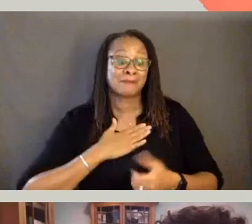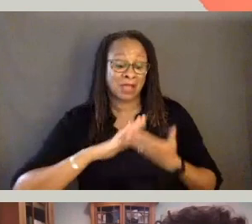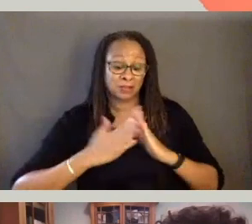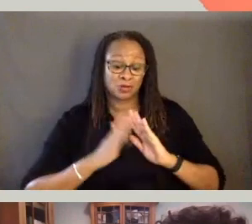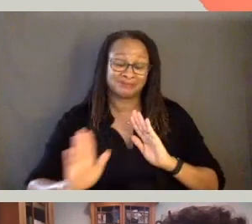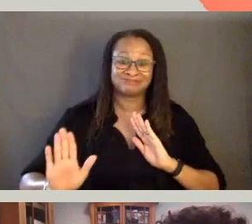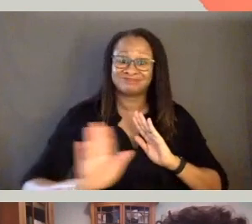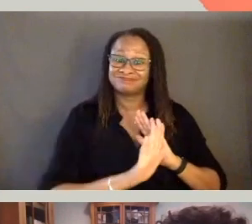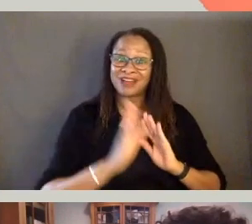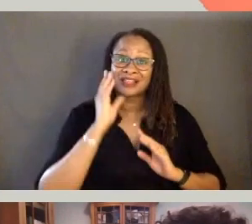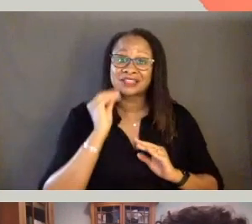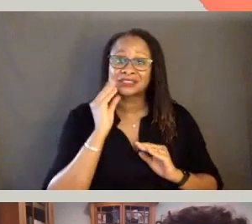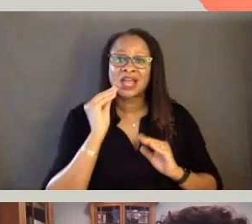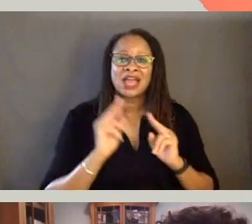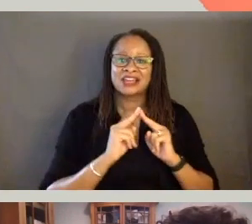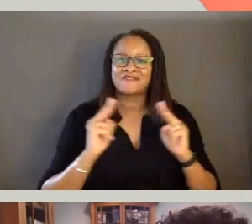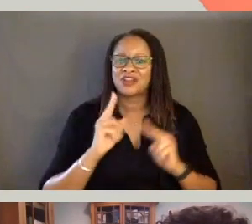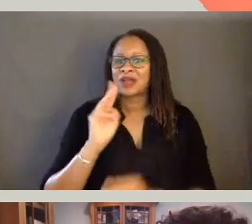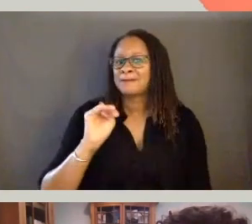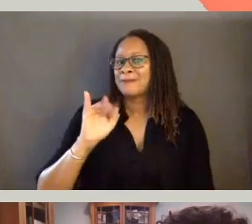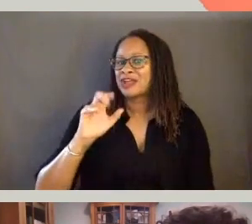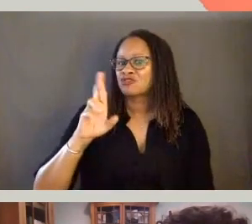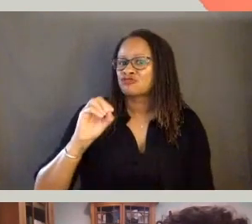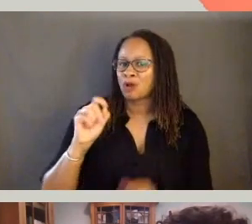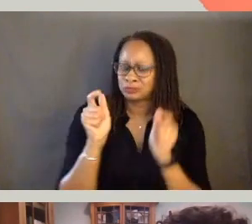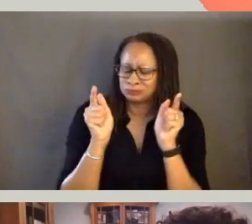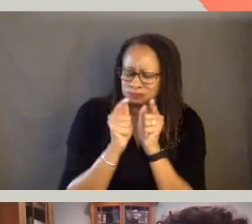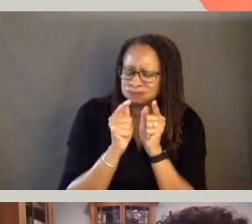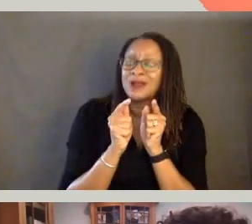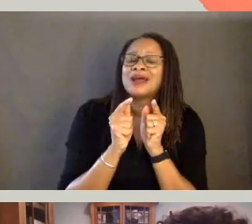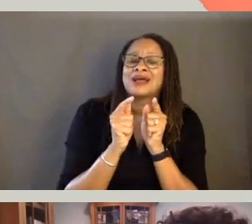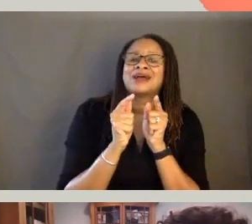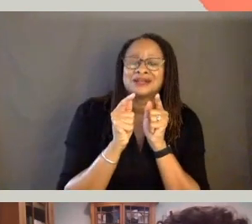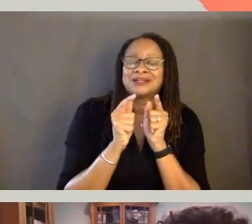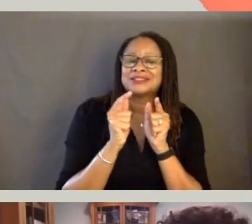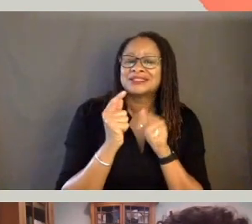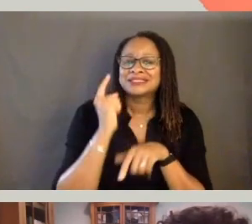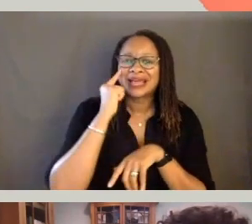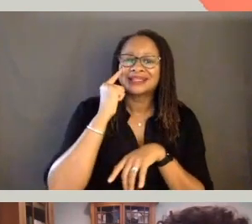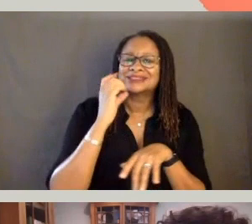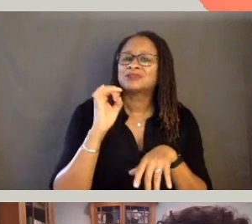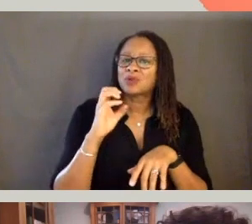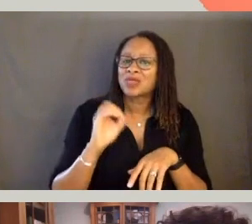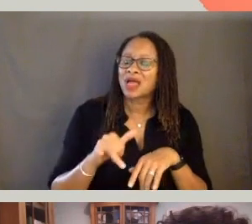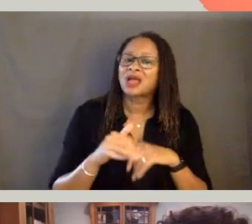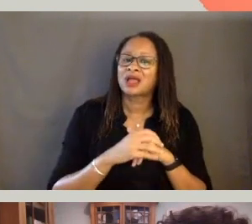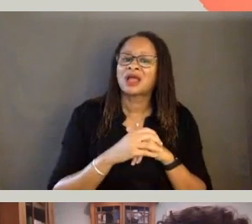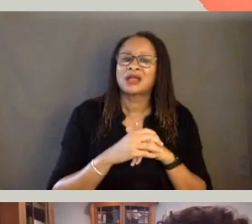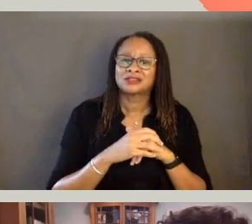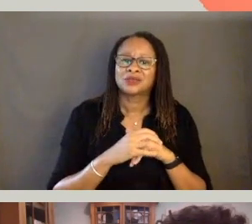And in a very micro sense, it's the experience of an undocumented Pilipino queer person.